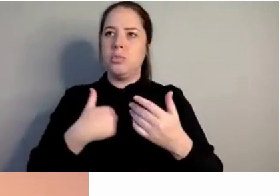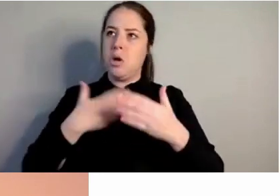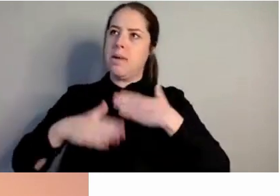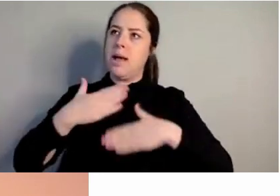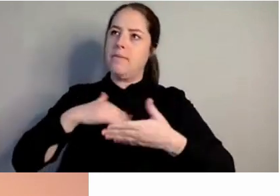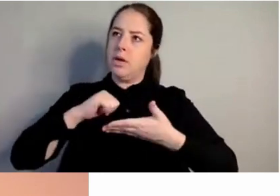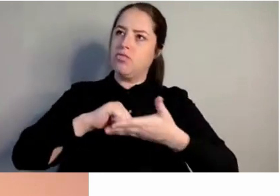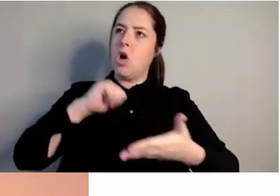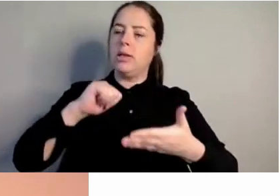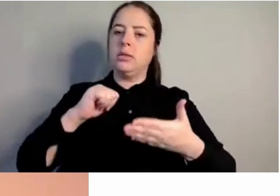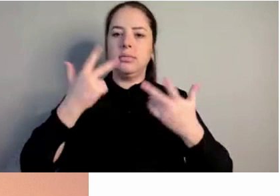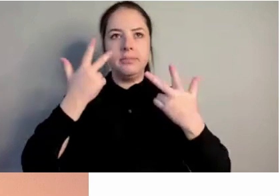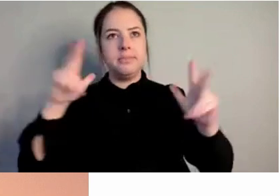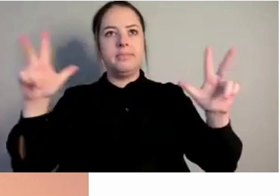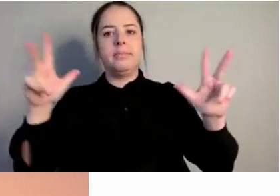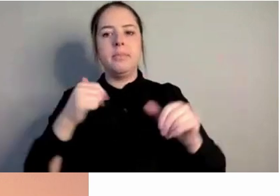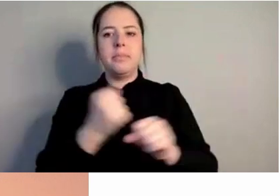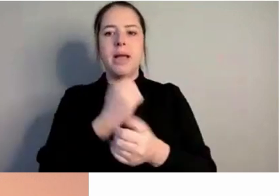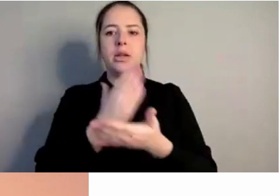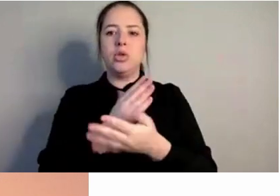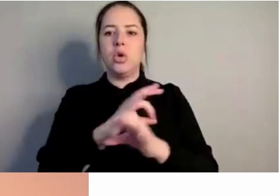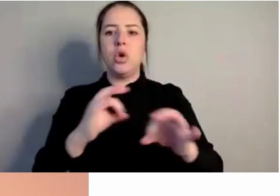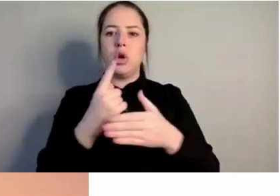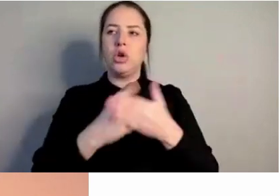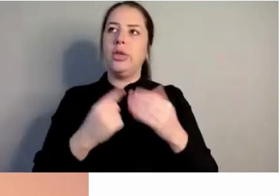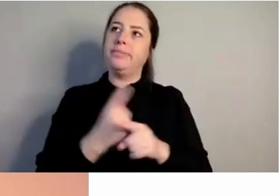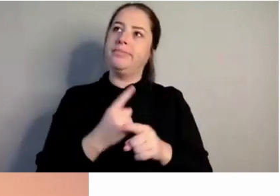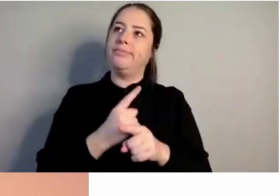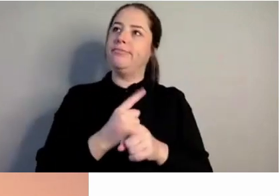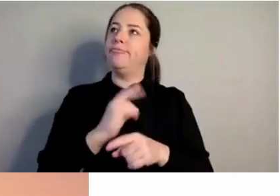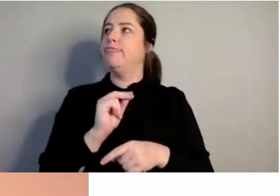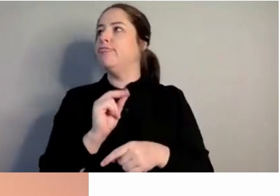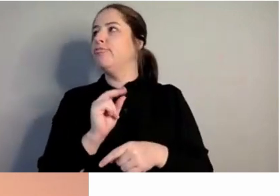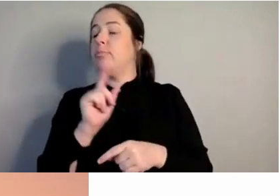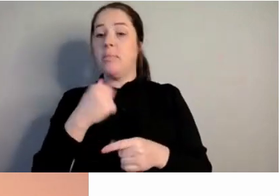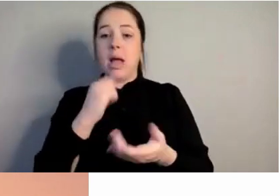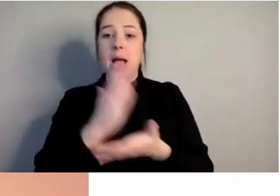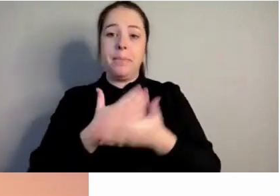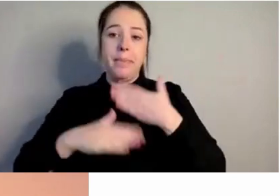that we make sure that it's not just talking the talk, but that we do walk the walk in terms of integrity.